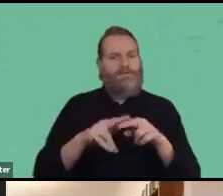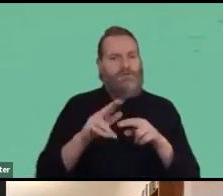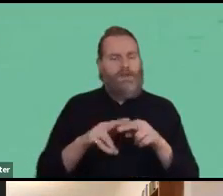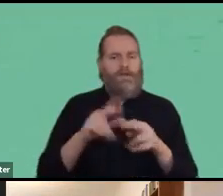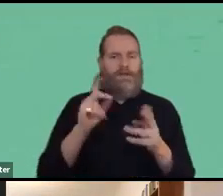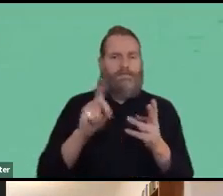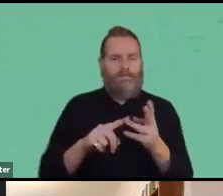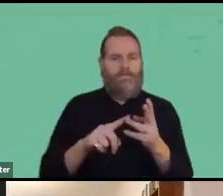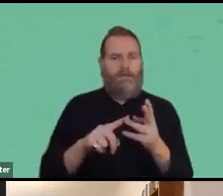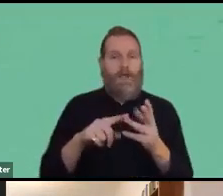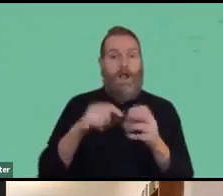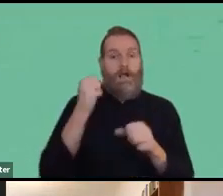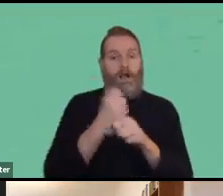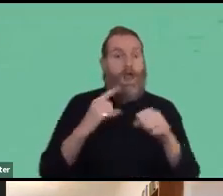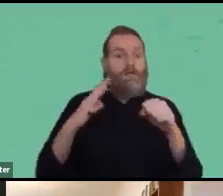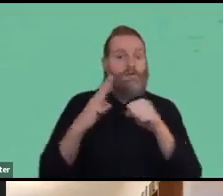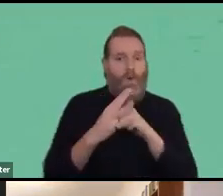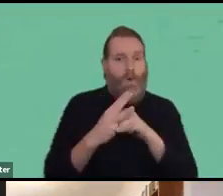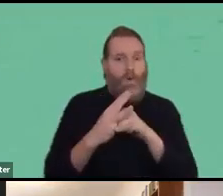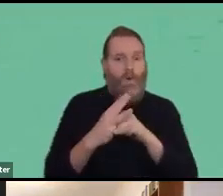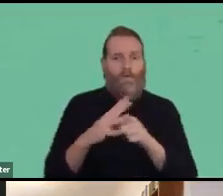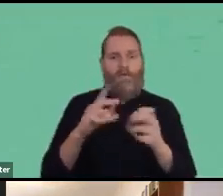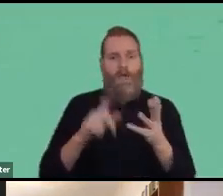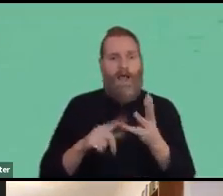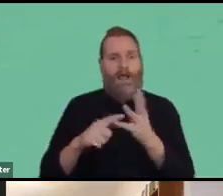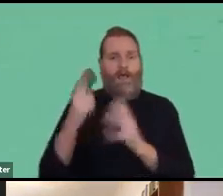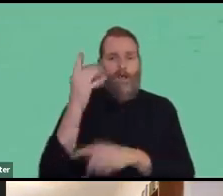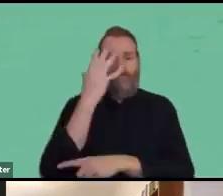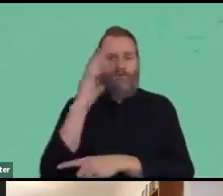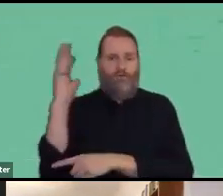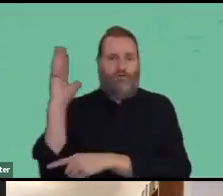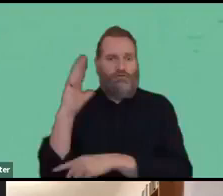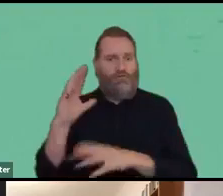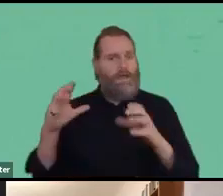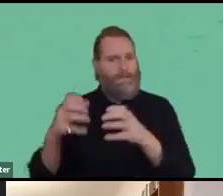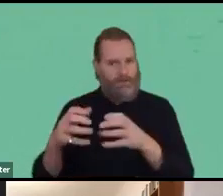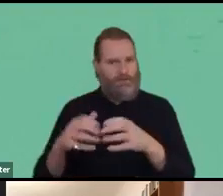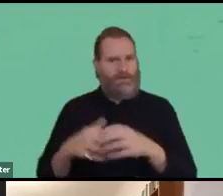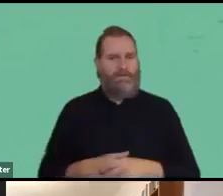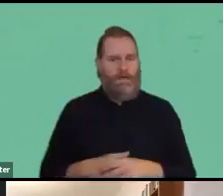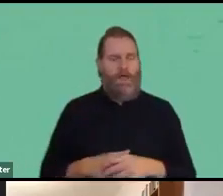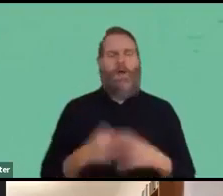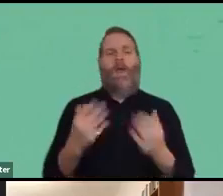Forestry Commission branch and we as I say we've got a range of questions and what I’ll try and do